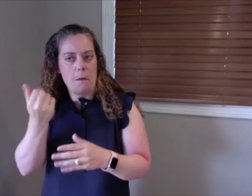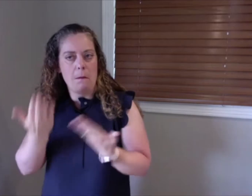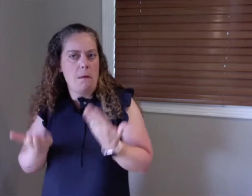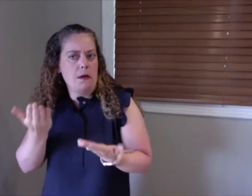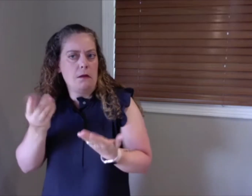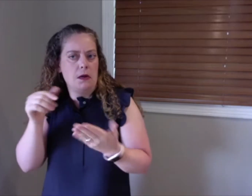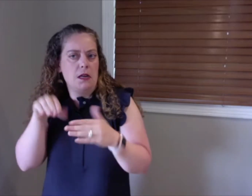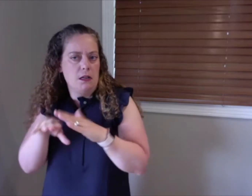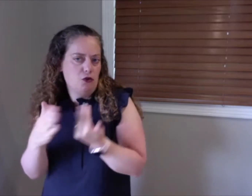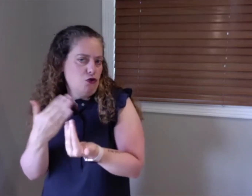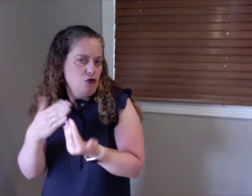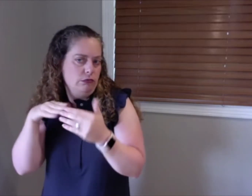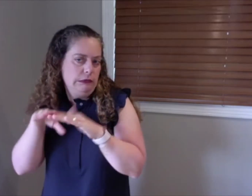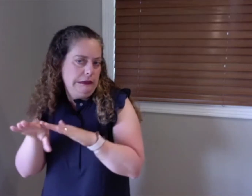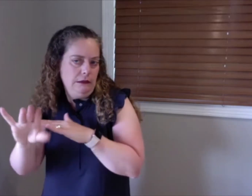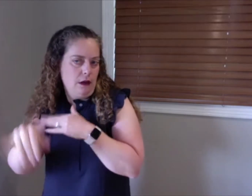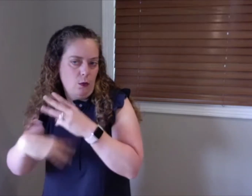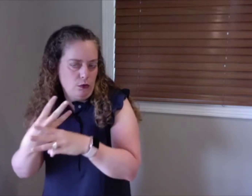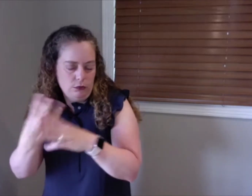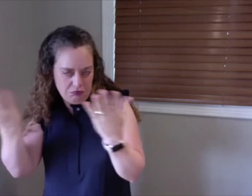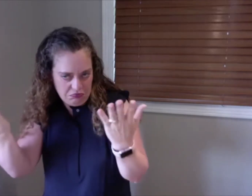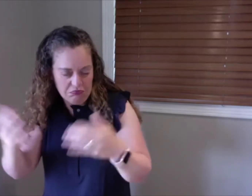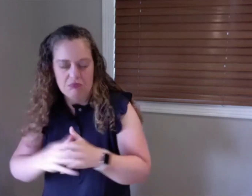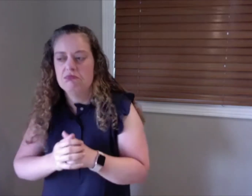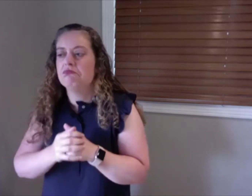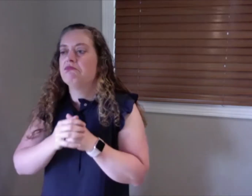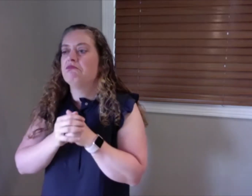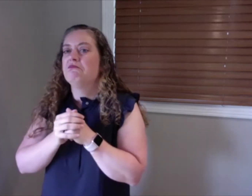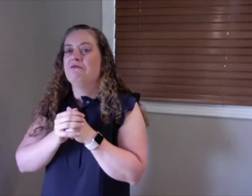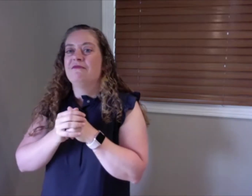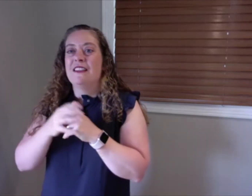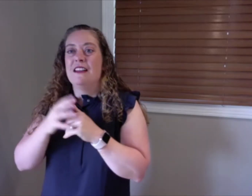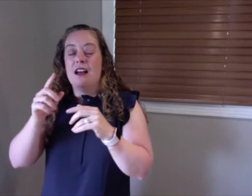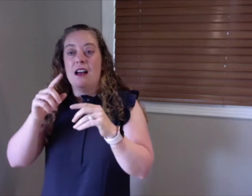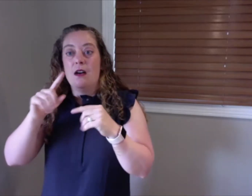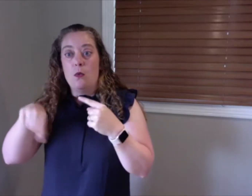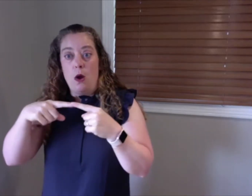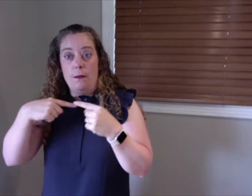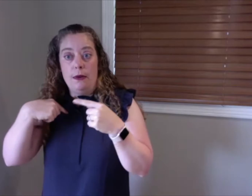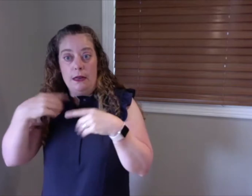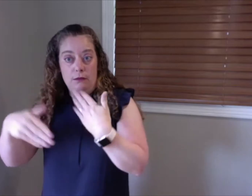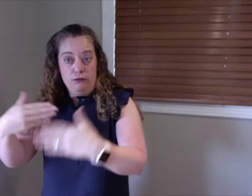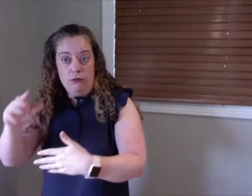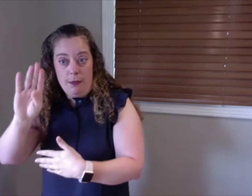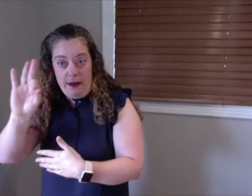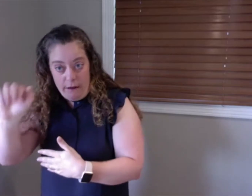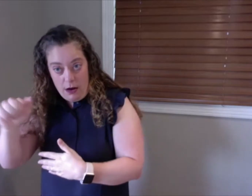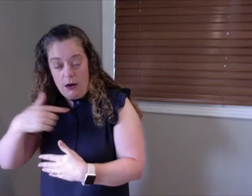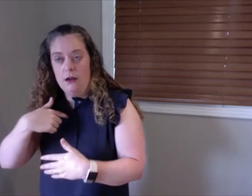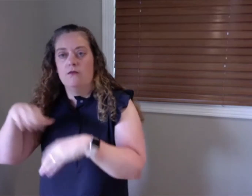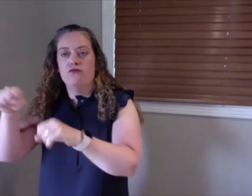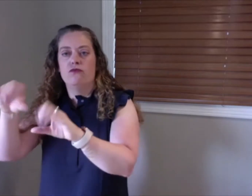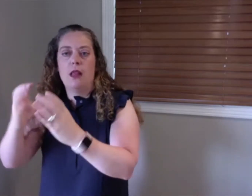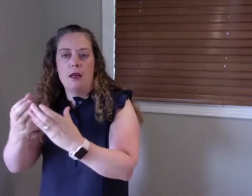grad school to get my MFA in graphic design thinking it might be a little easier to get into that field